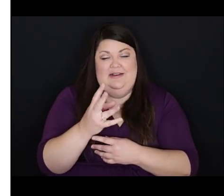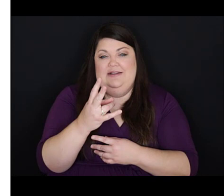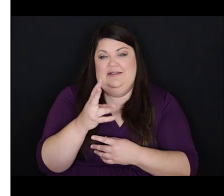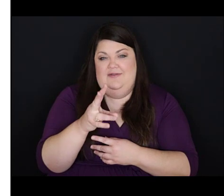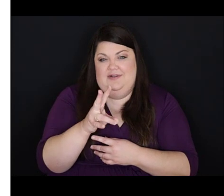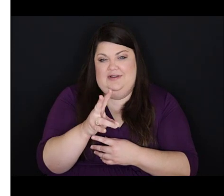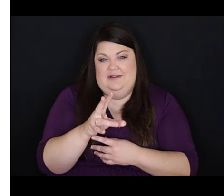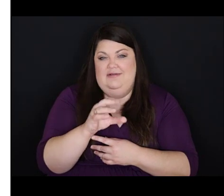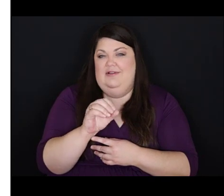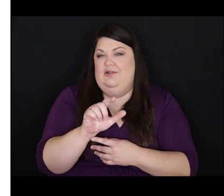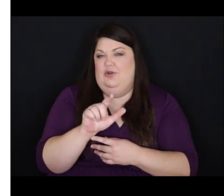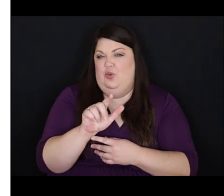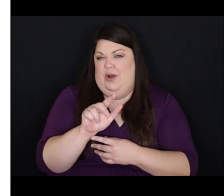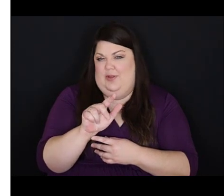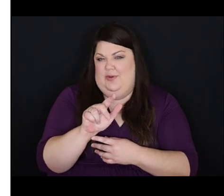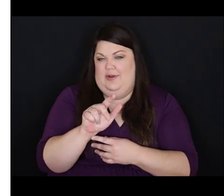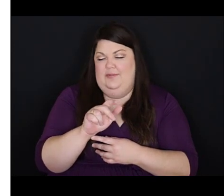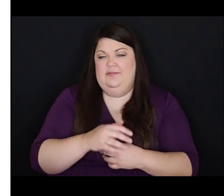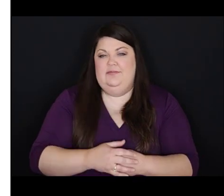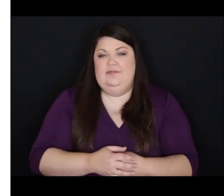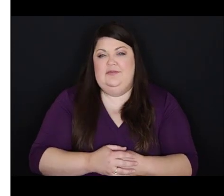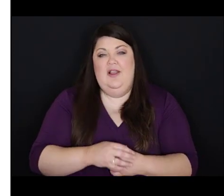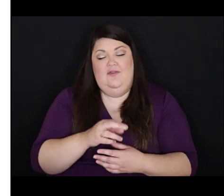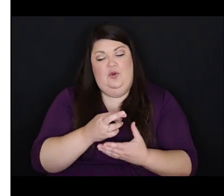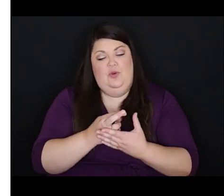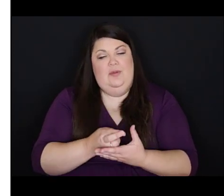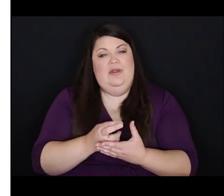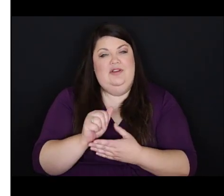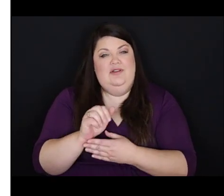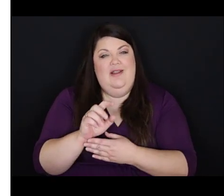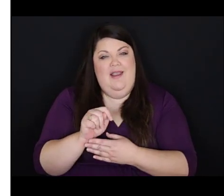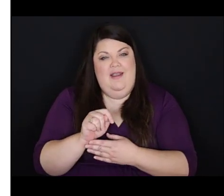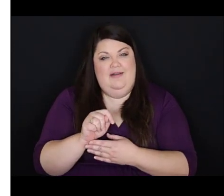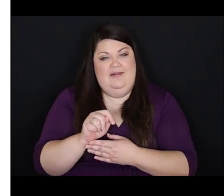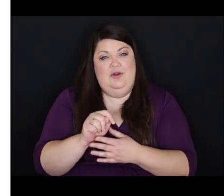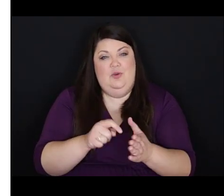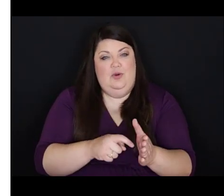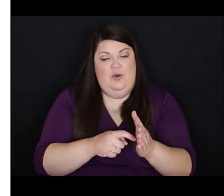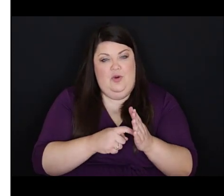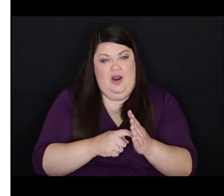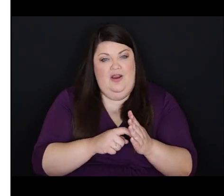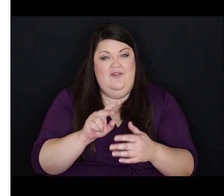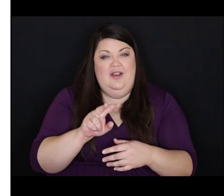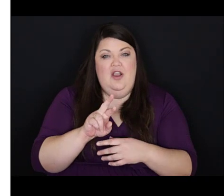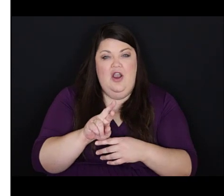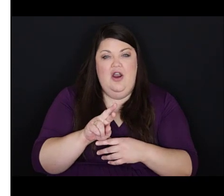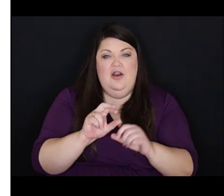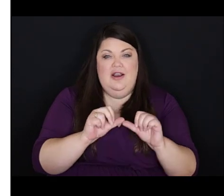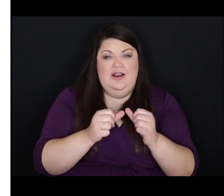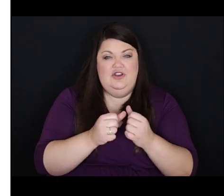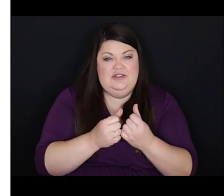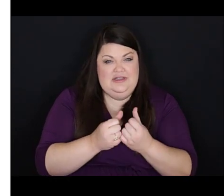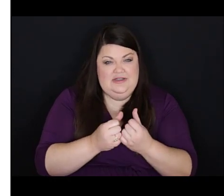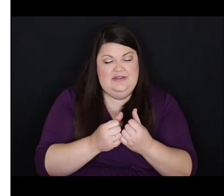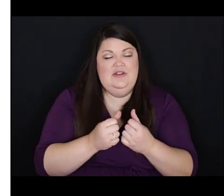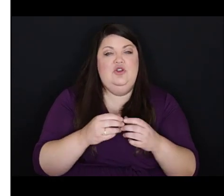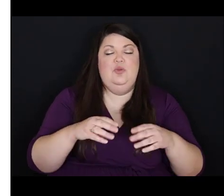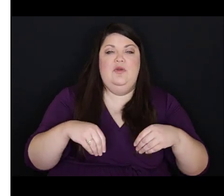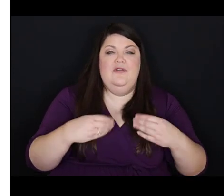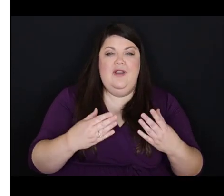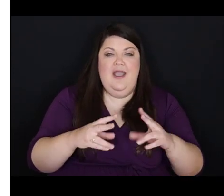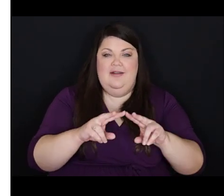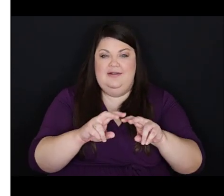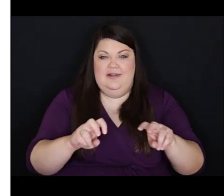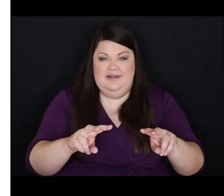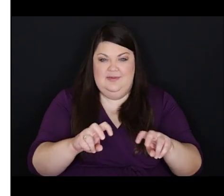and (23) of the Rehabilitation Act require VR agencies to provide an assessment of the